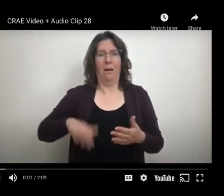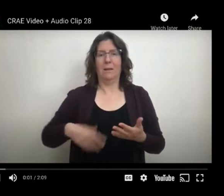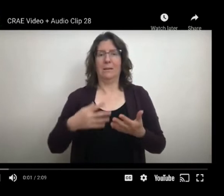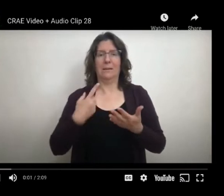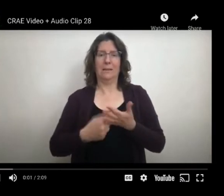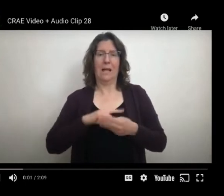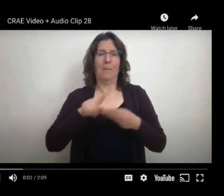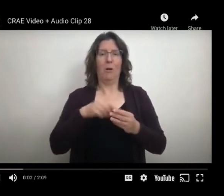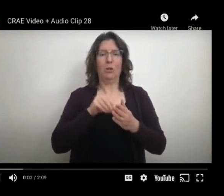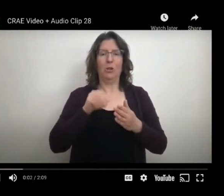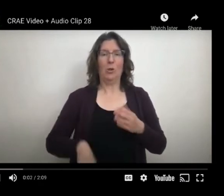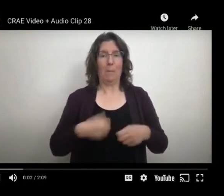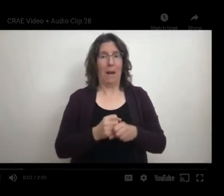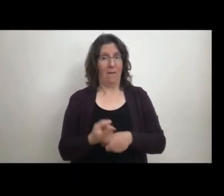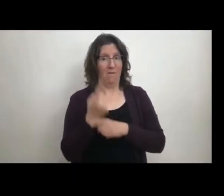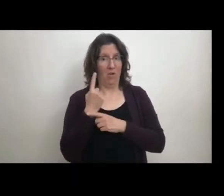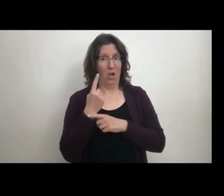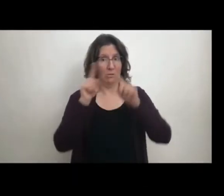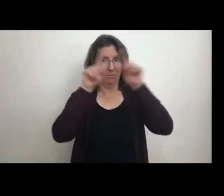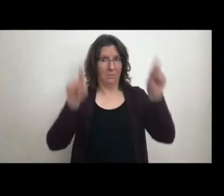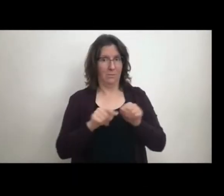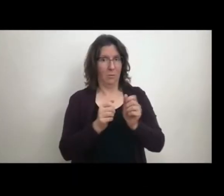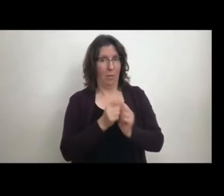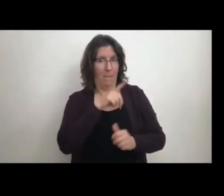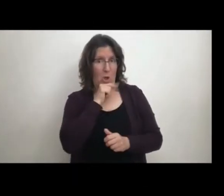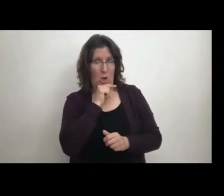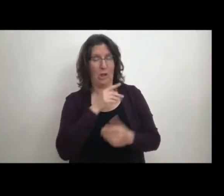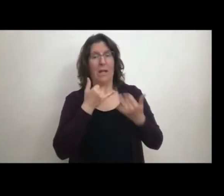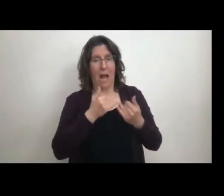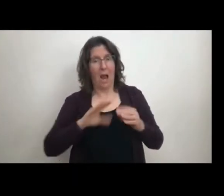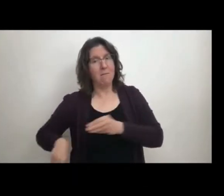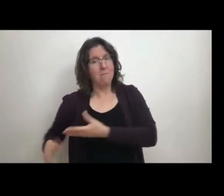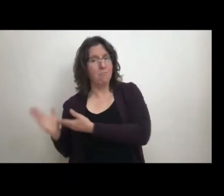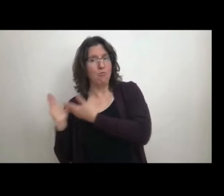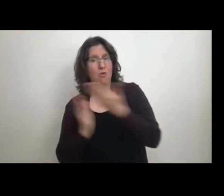You'll remember I told you about the student who drew the picture of the blackbird.